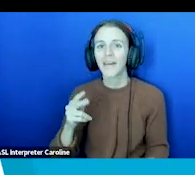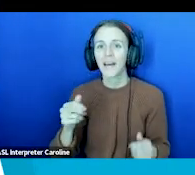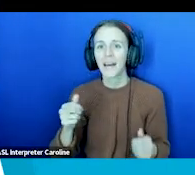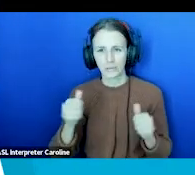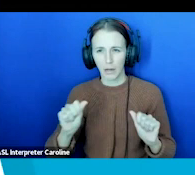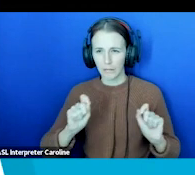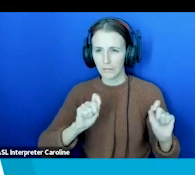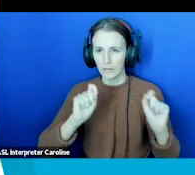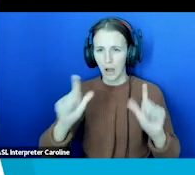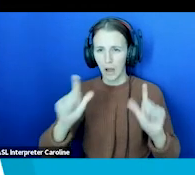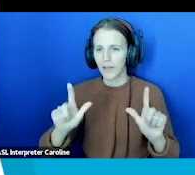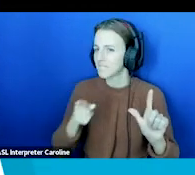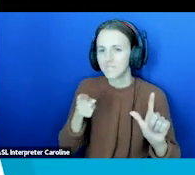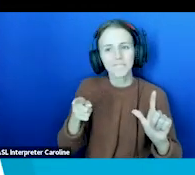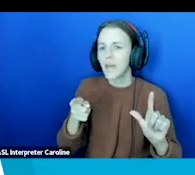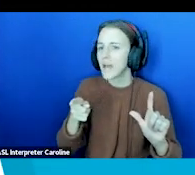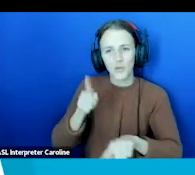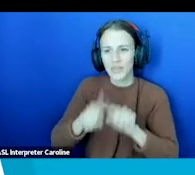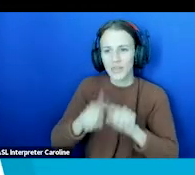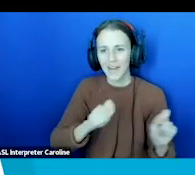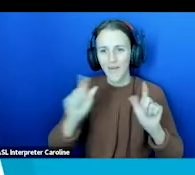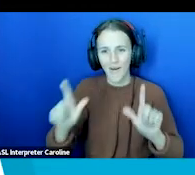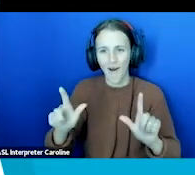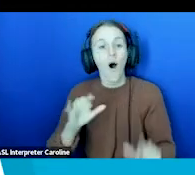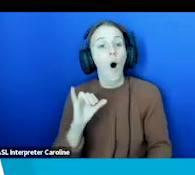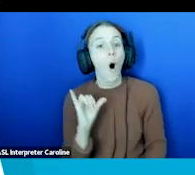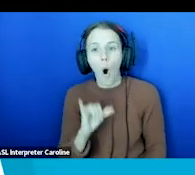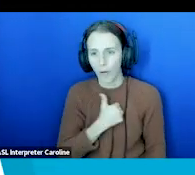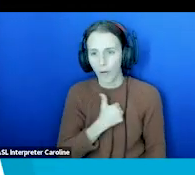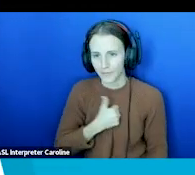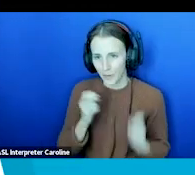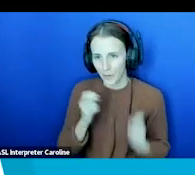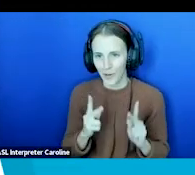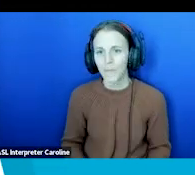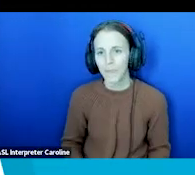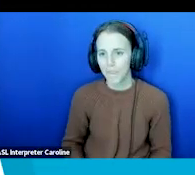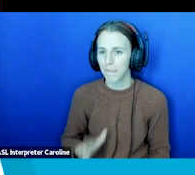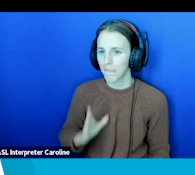SO, MEGAN. YOU ARE UP. OKAY, RACHEL. I WILL TRY TO DO THE